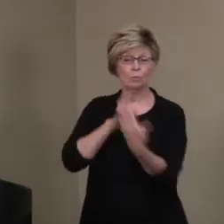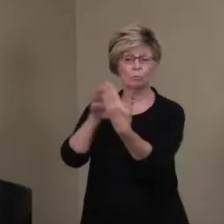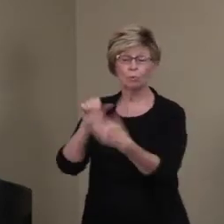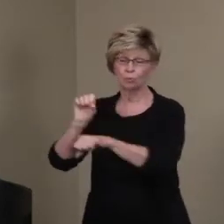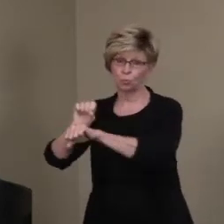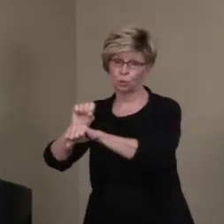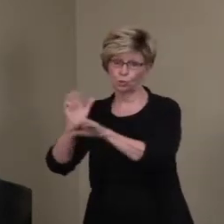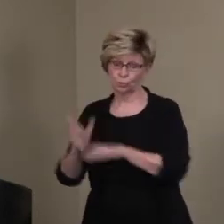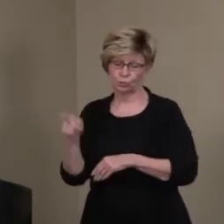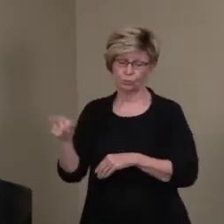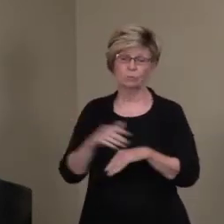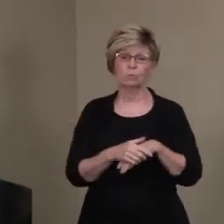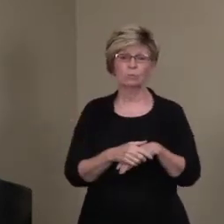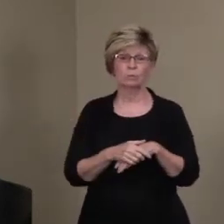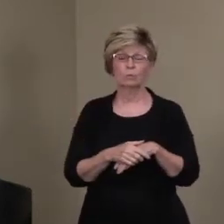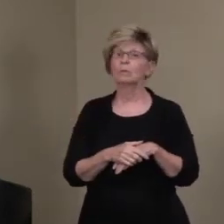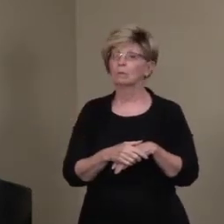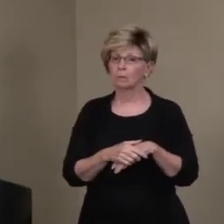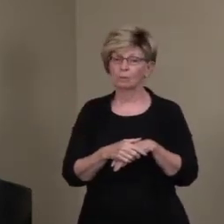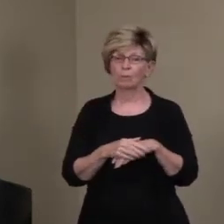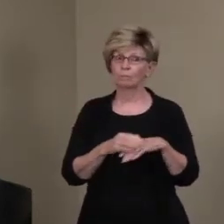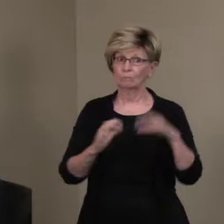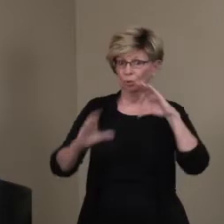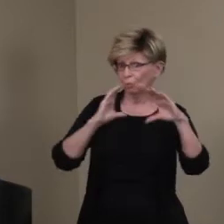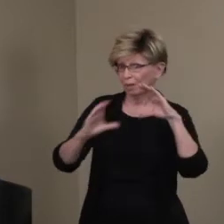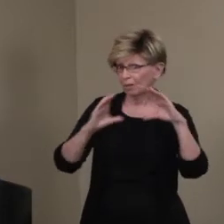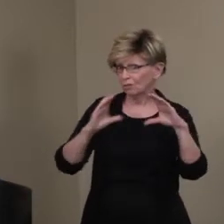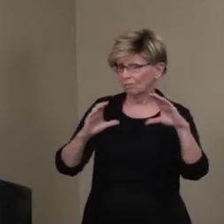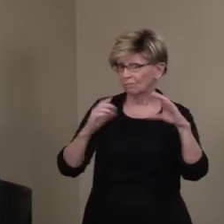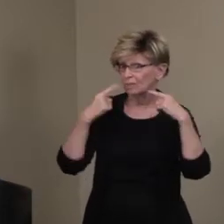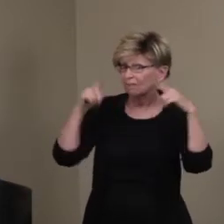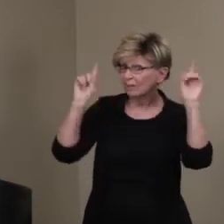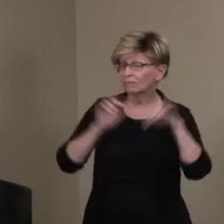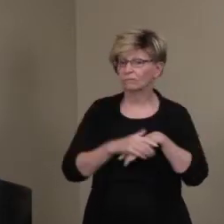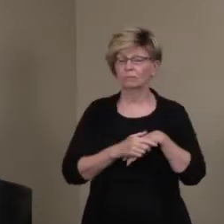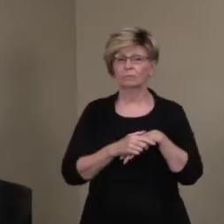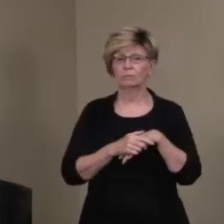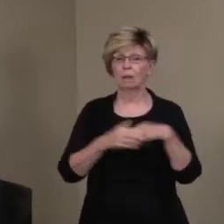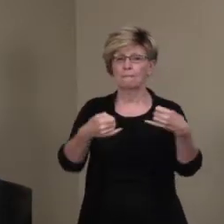address your employer how to address other employees you know is